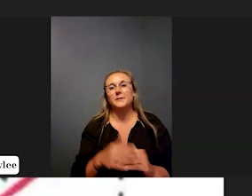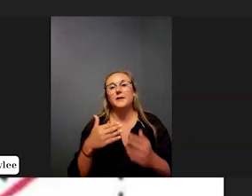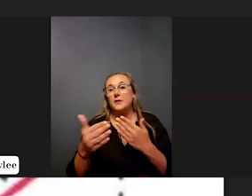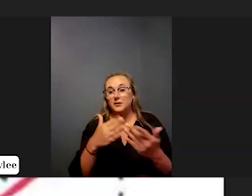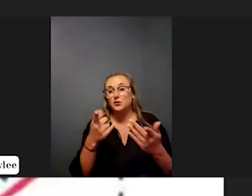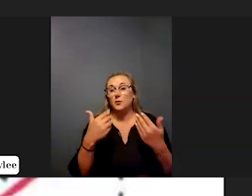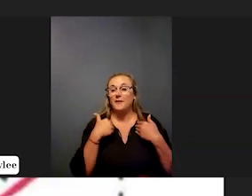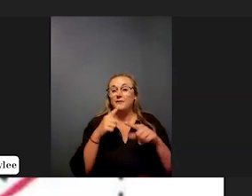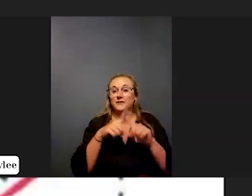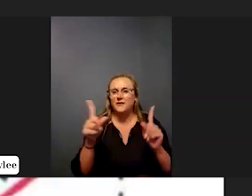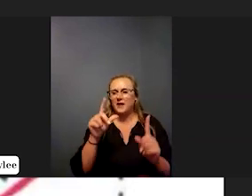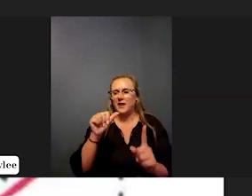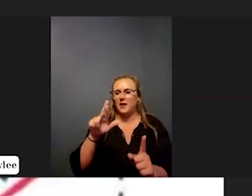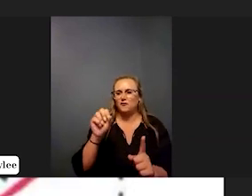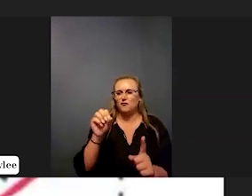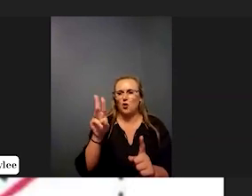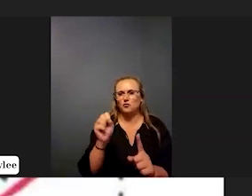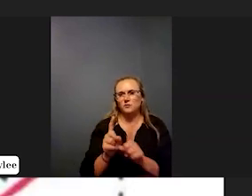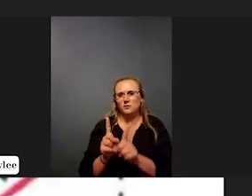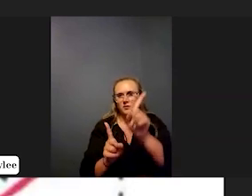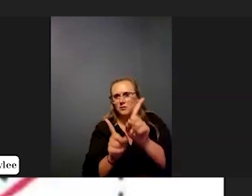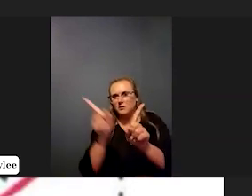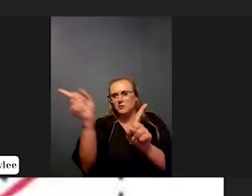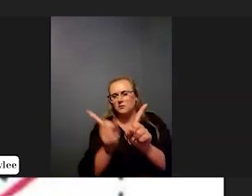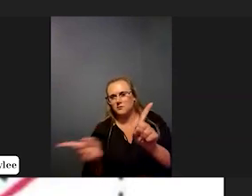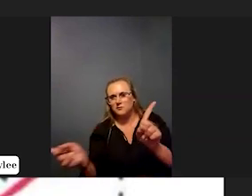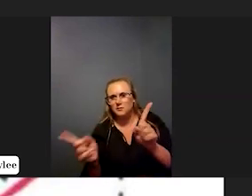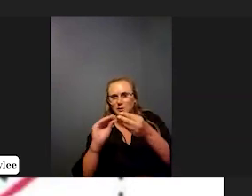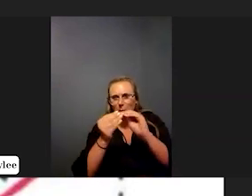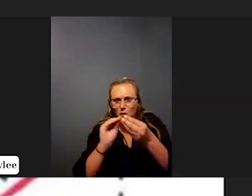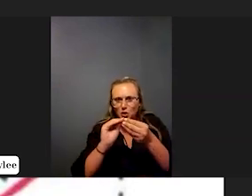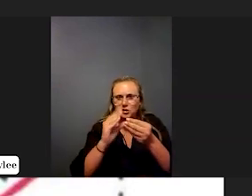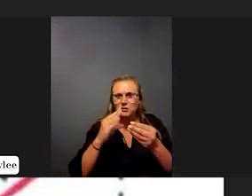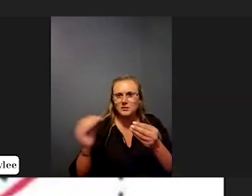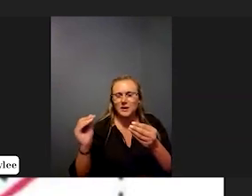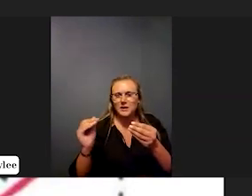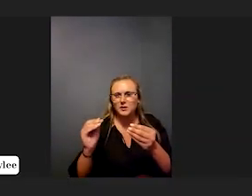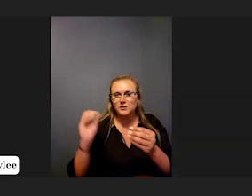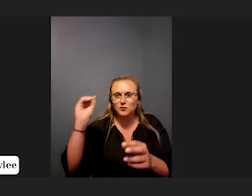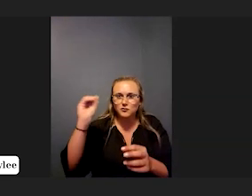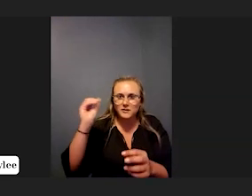Um, so, as you can imagine with these examples, we need experts.